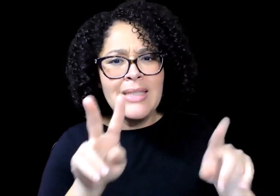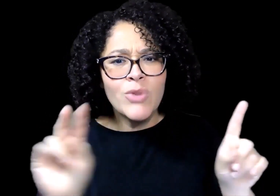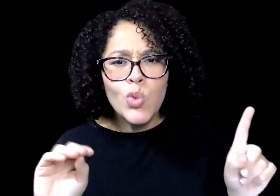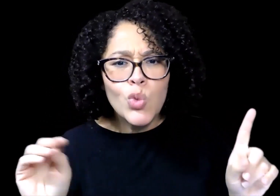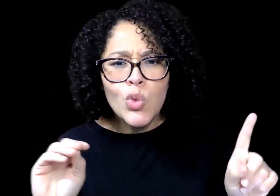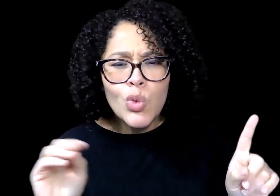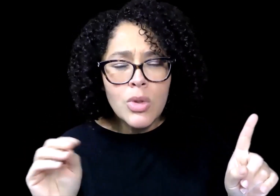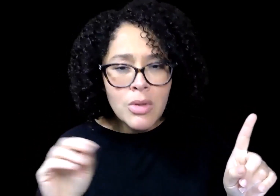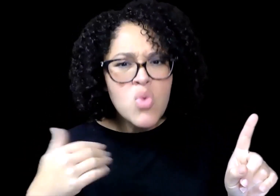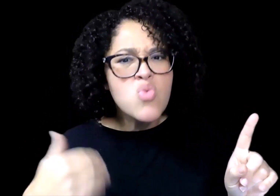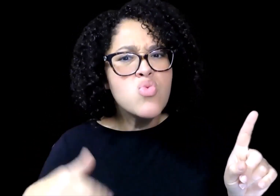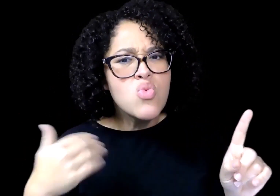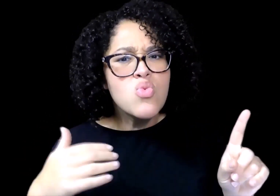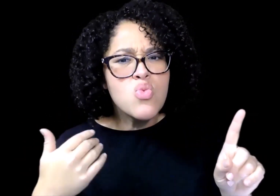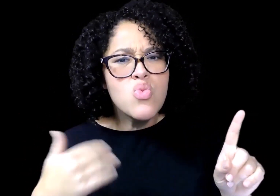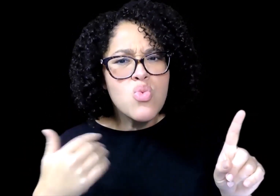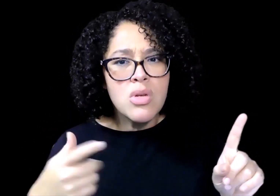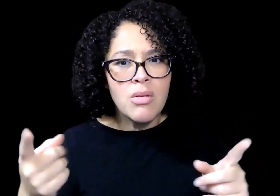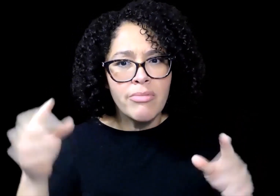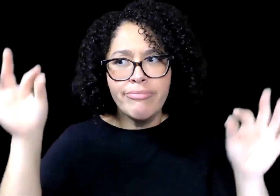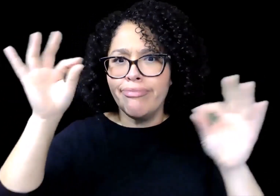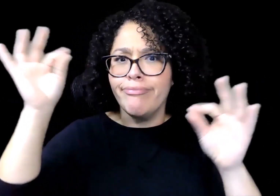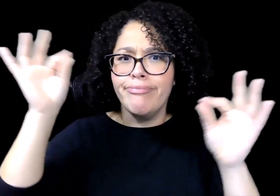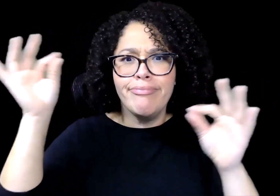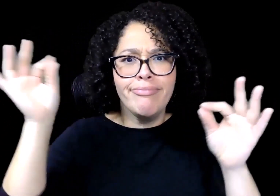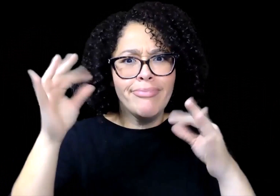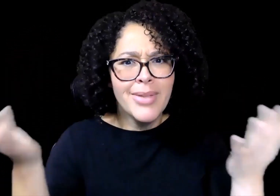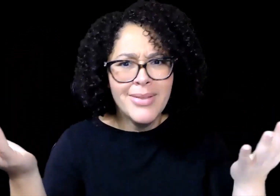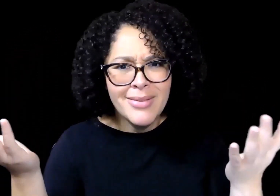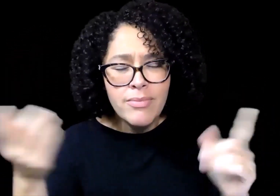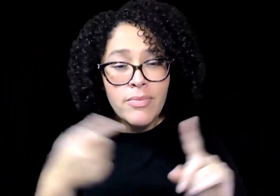COVID but there were no interpreters and we missed all that information